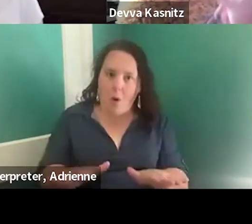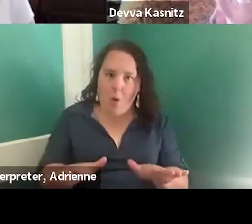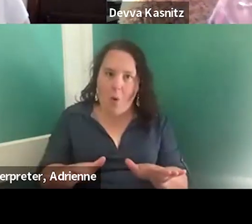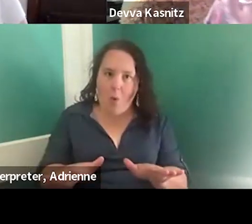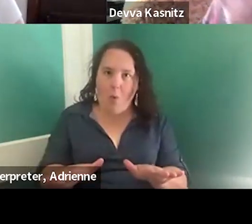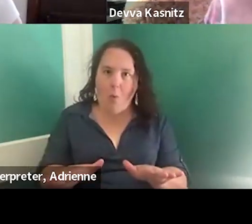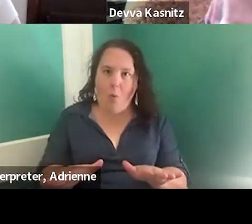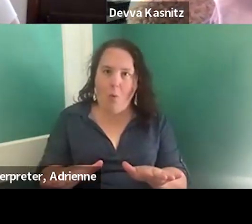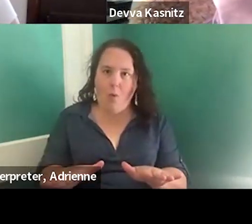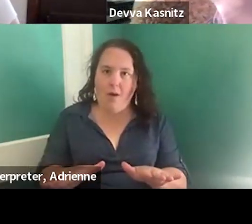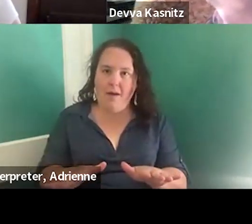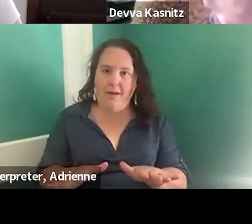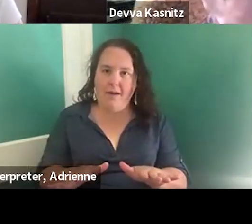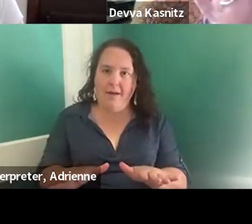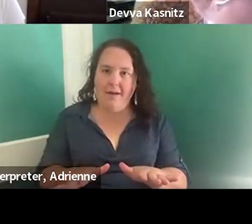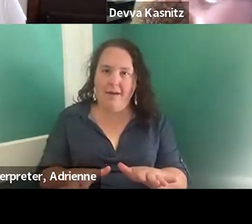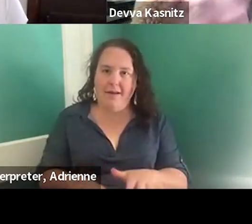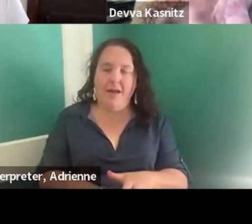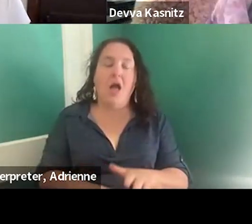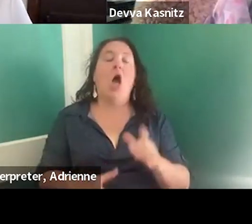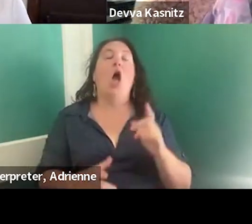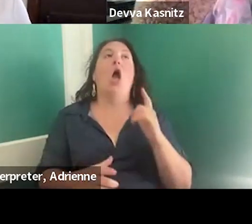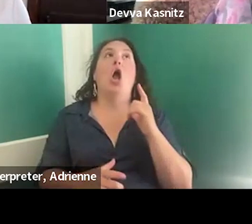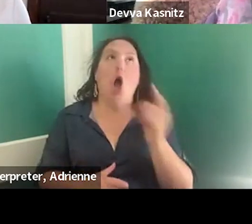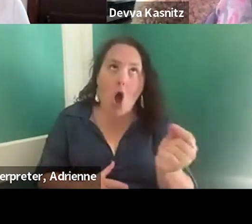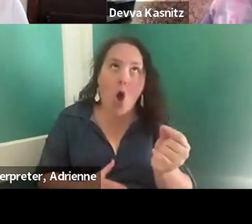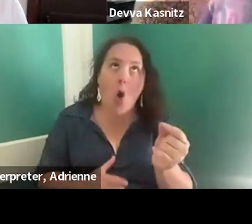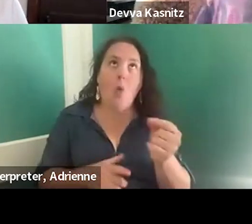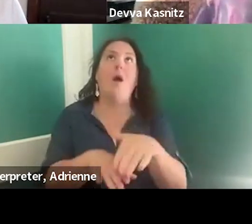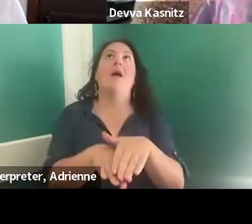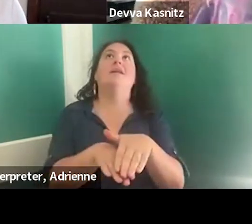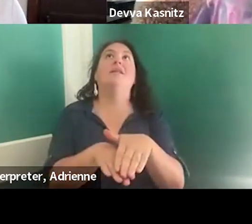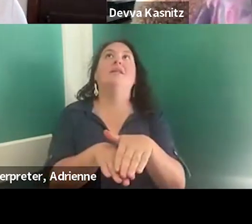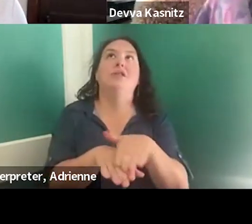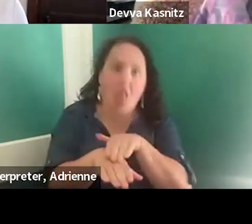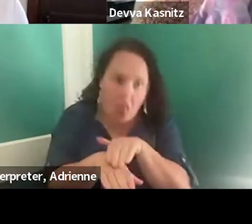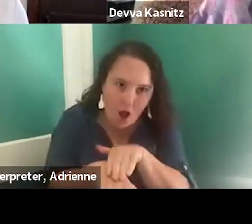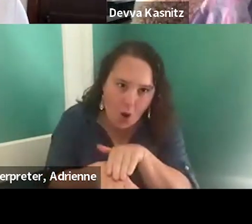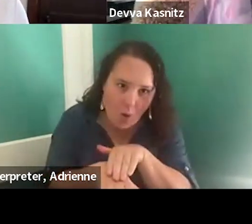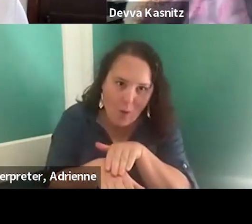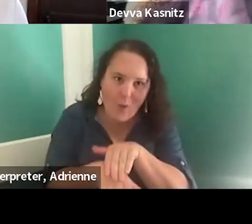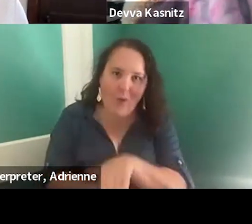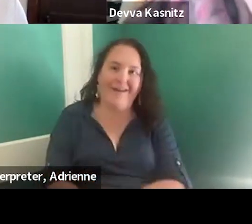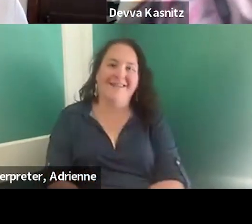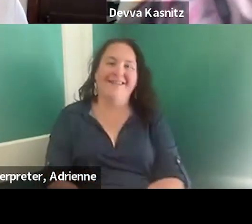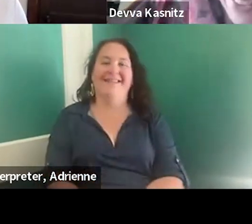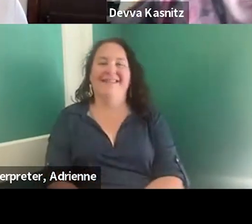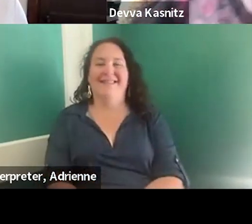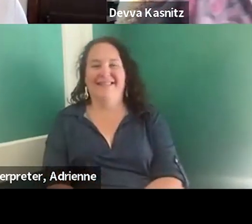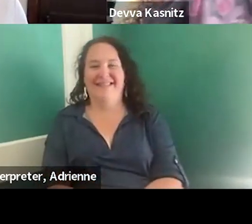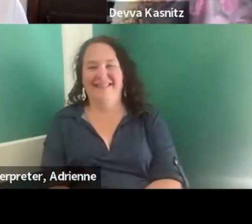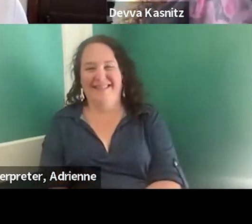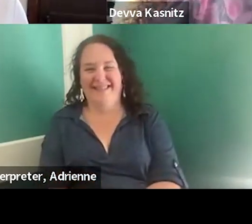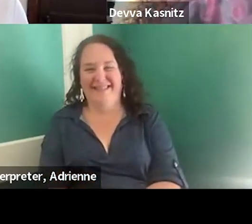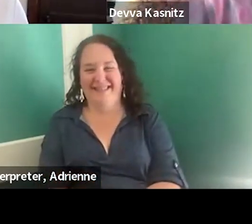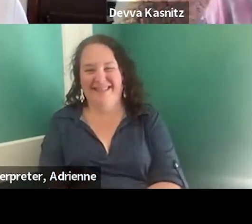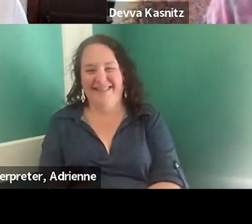Go slow. yes. said Yes.